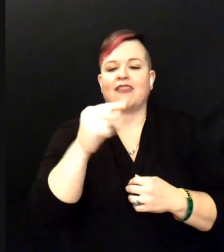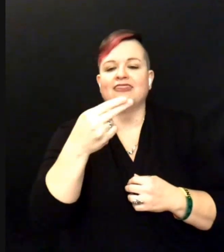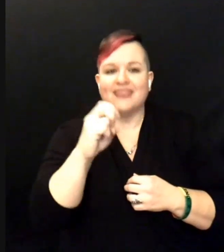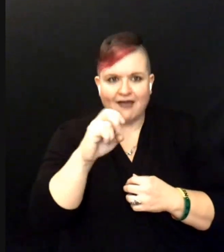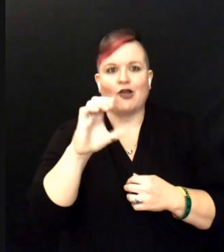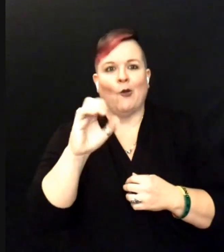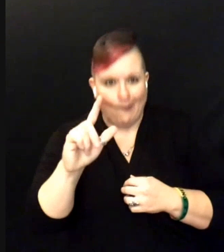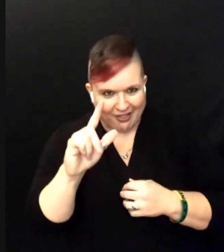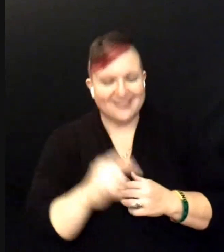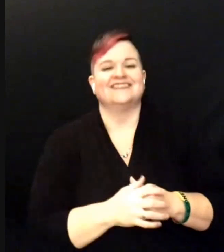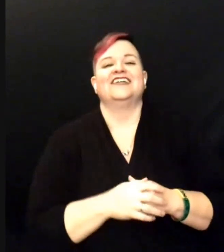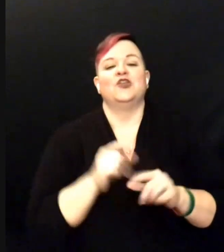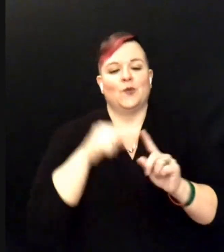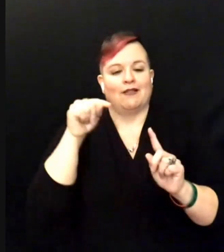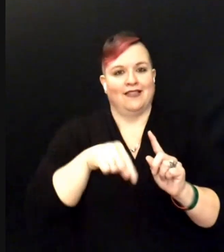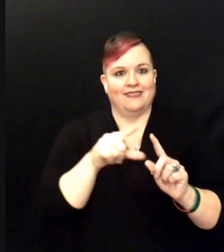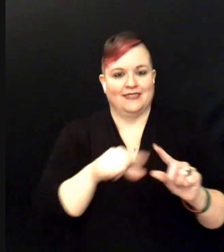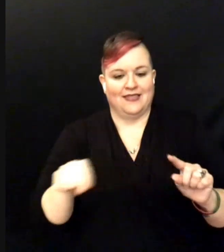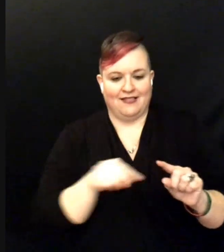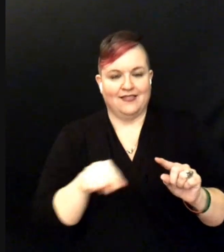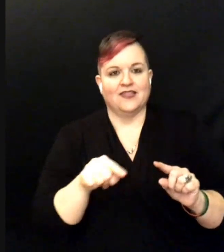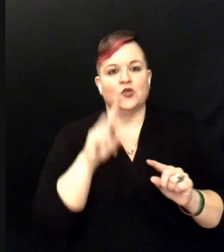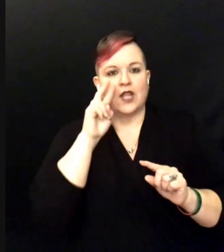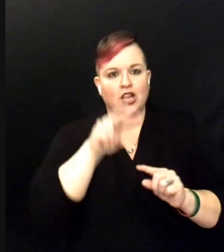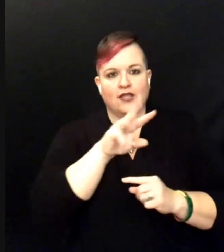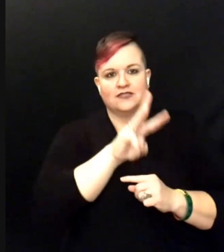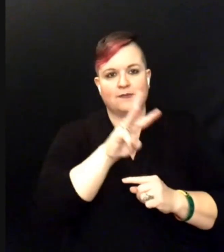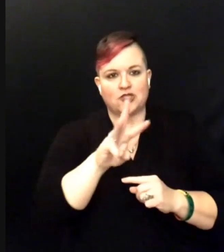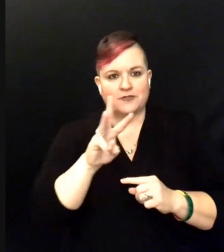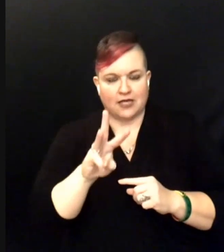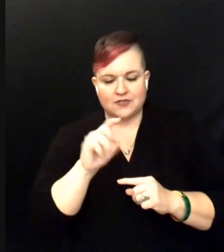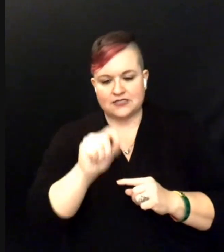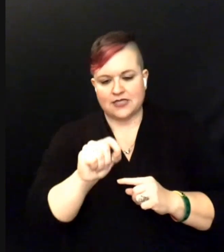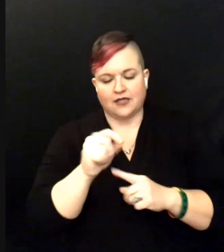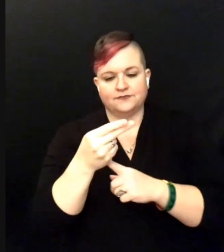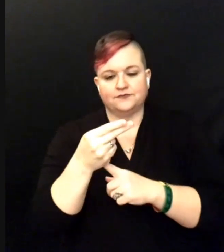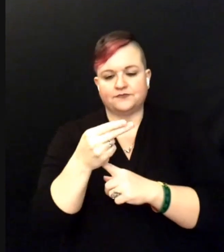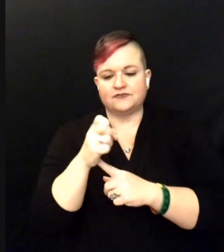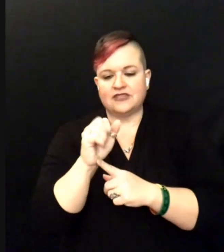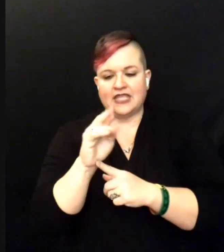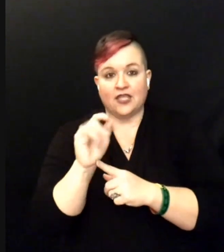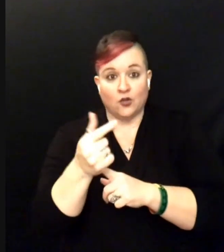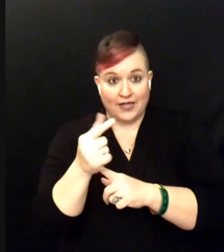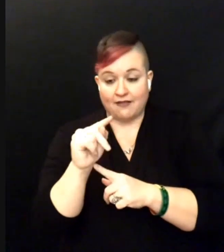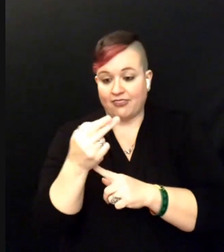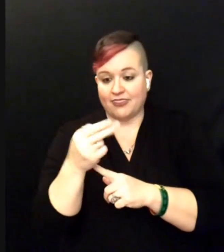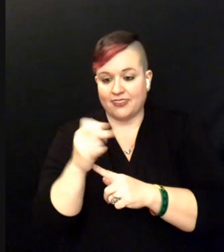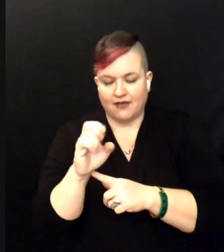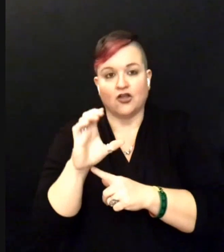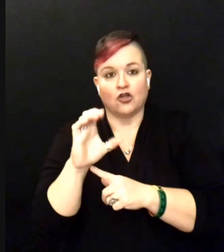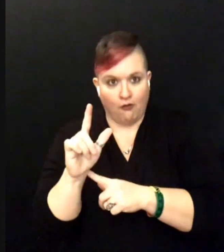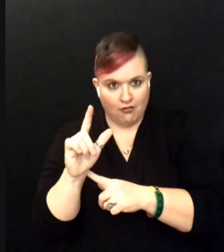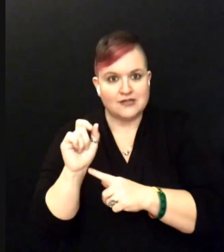or you can visit their website at www.HearingTheCall.org